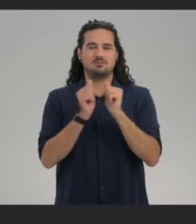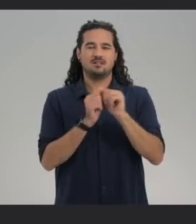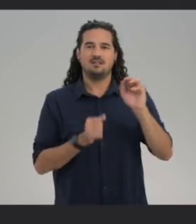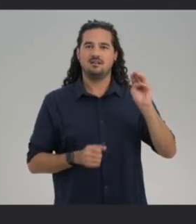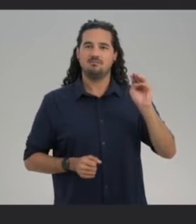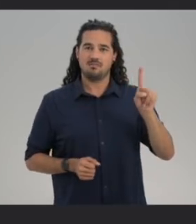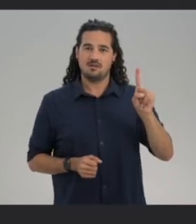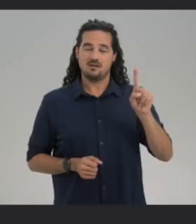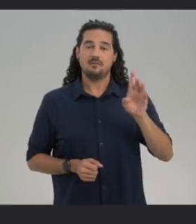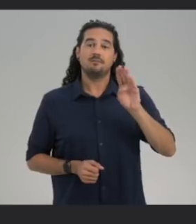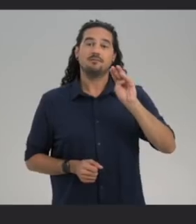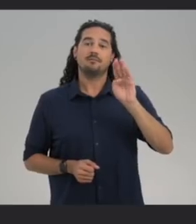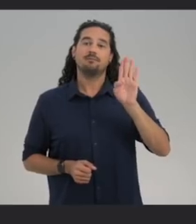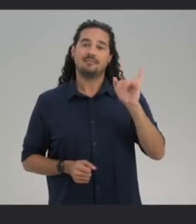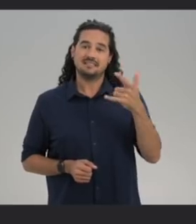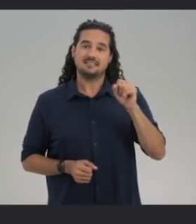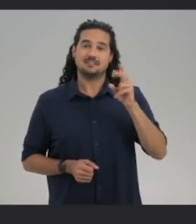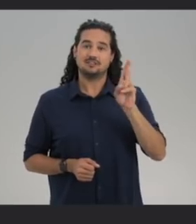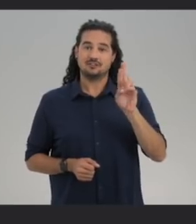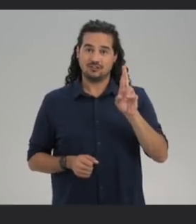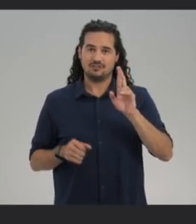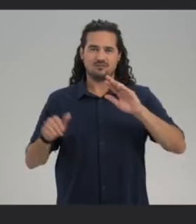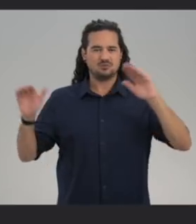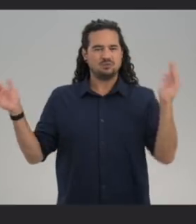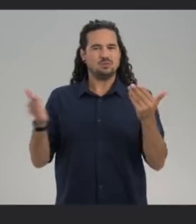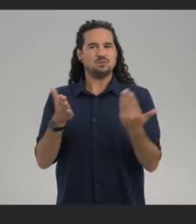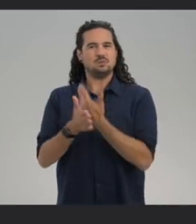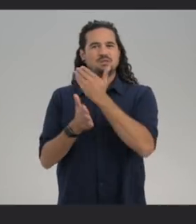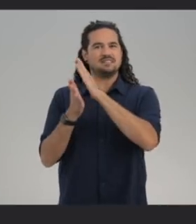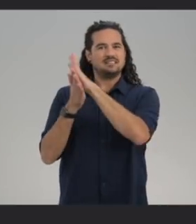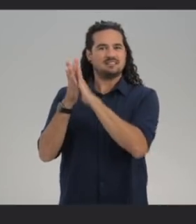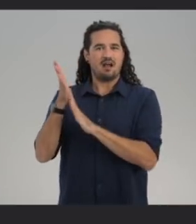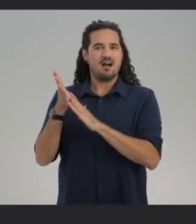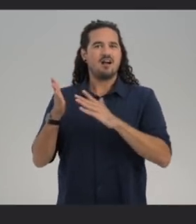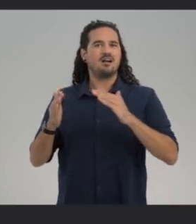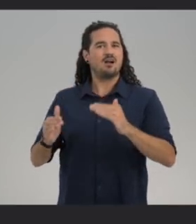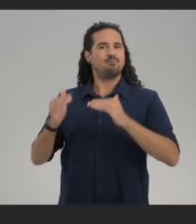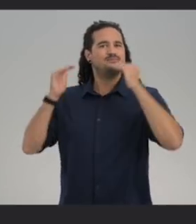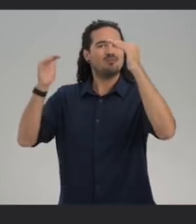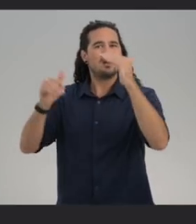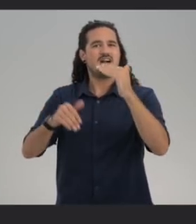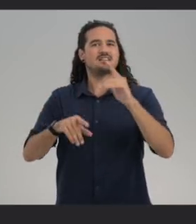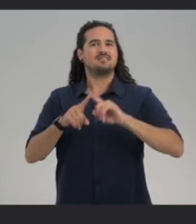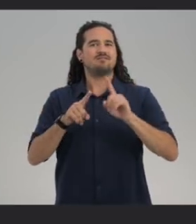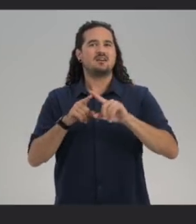Big Sur introduces a bold new design, powerful updates for apps like Safari and Messages,